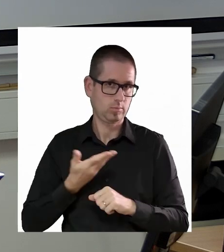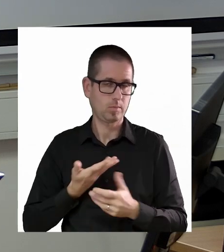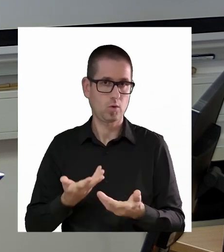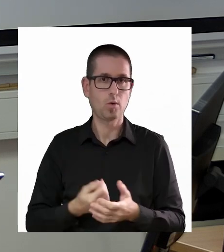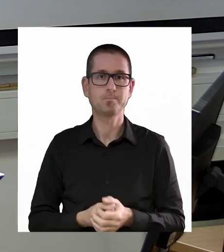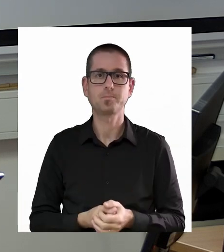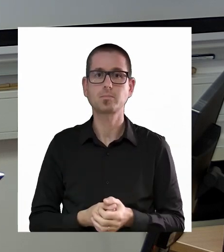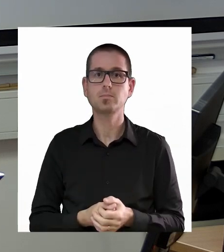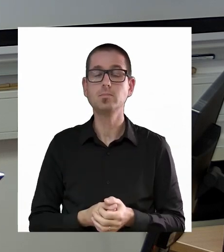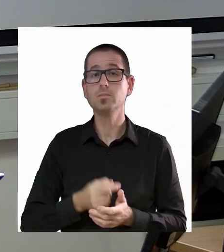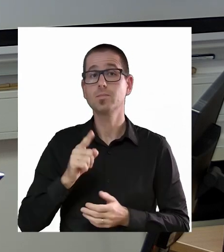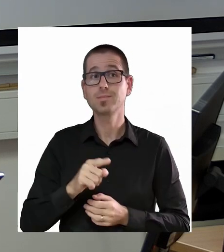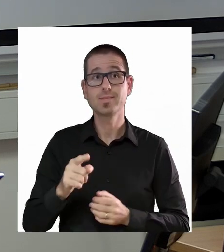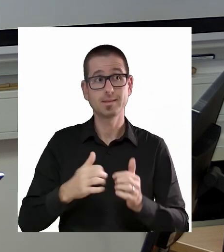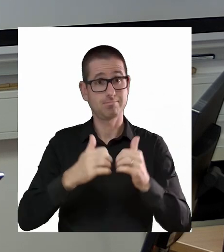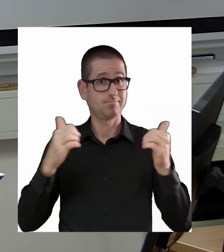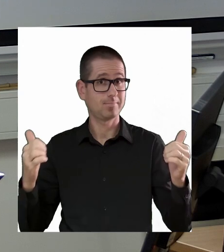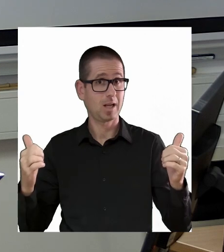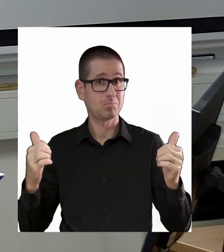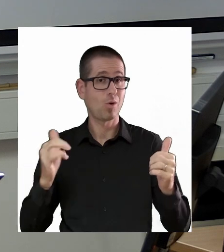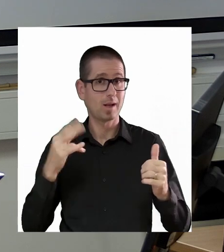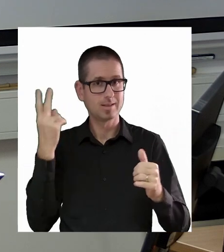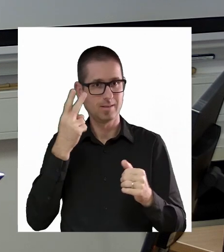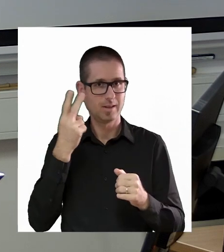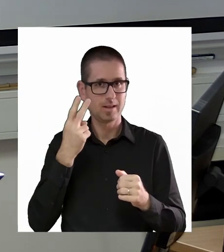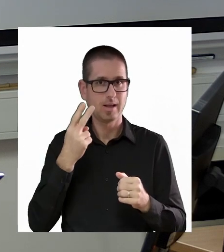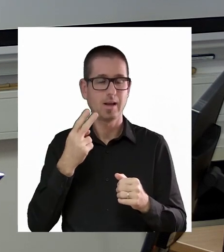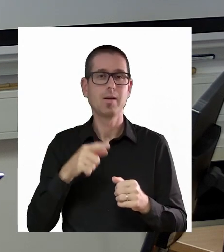And there's a gap, of course, there's an identified gap